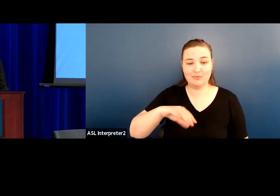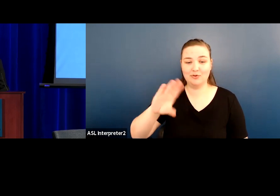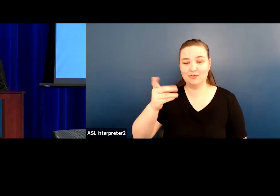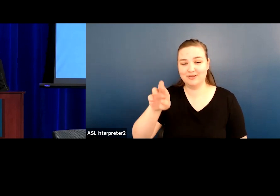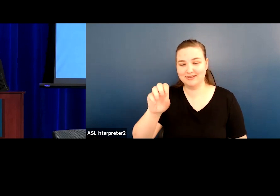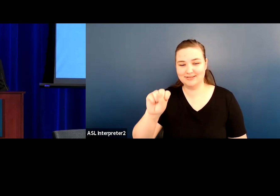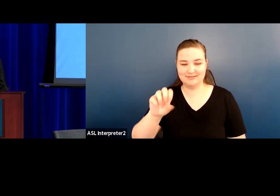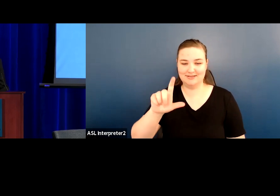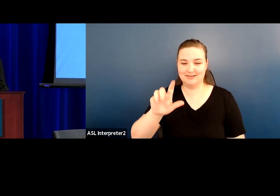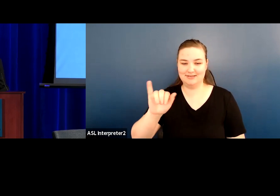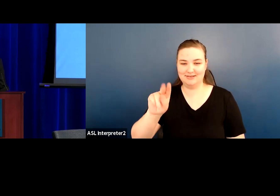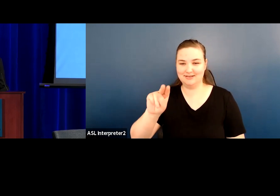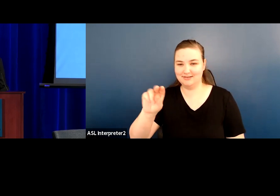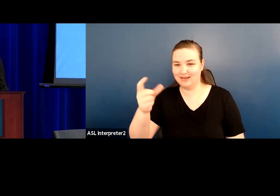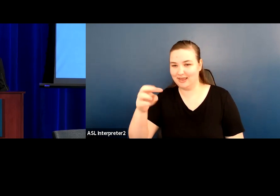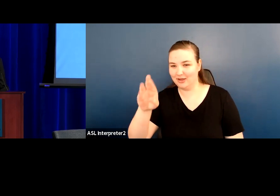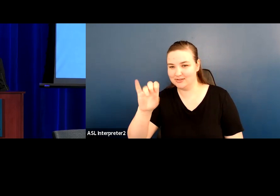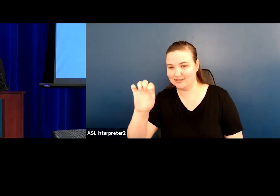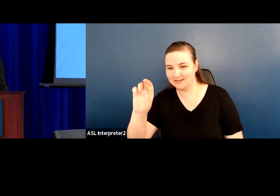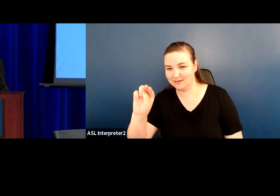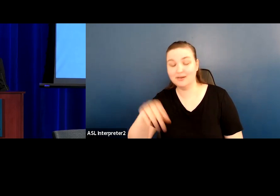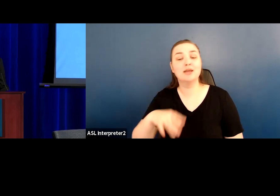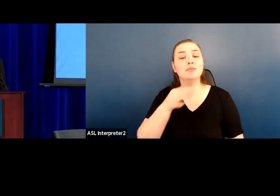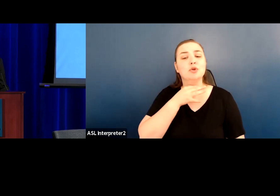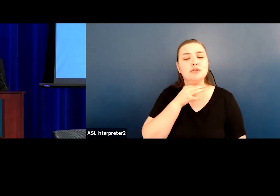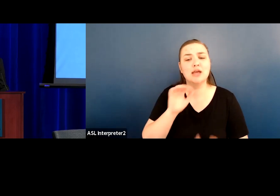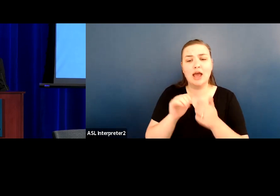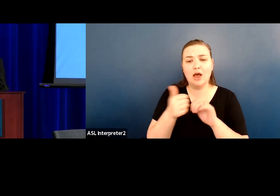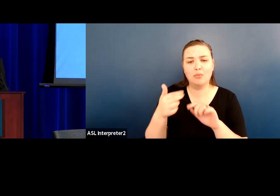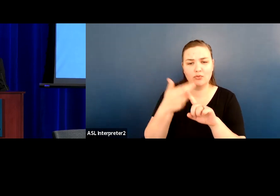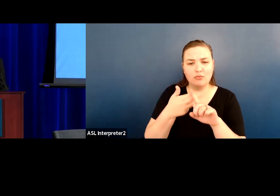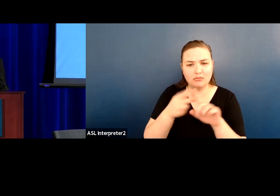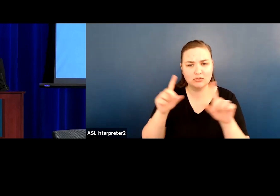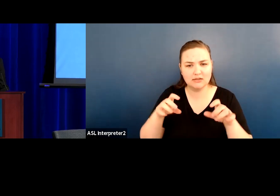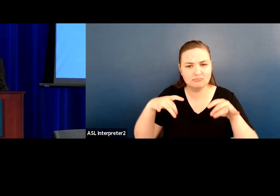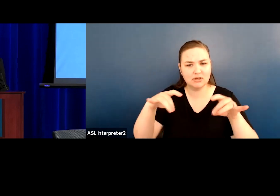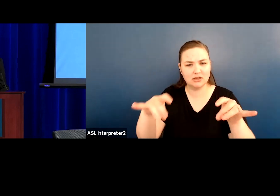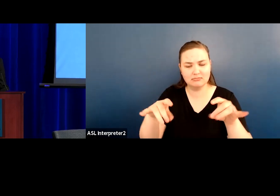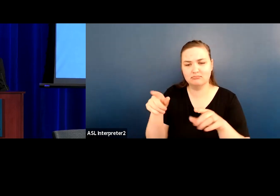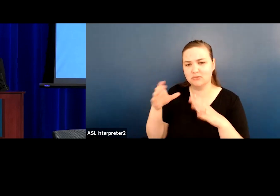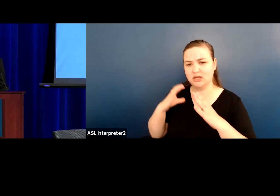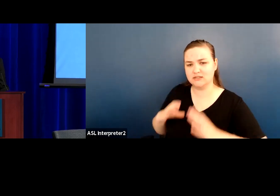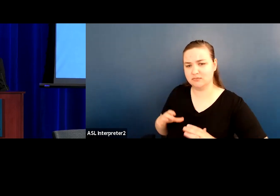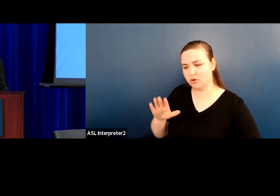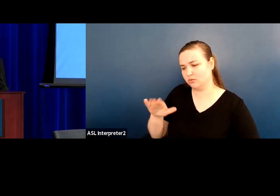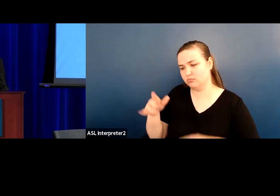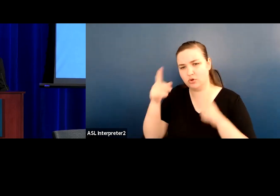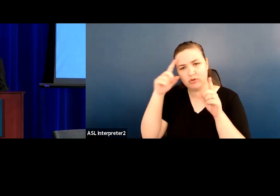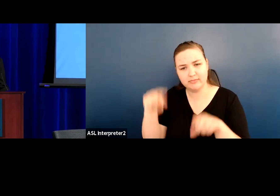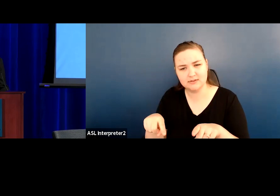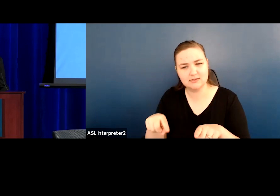How will the rentests pick up the customer agreements, the CPAs?